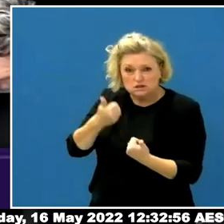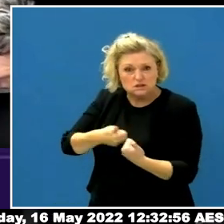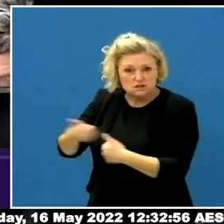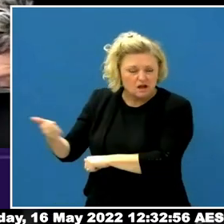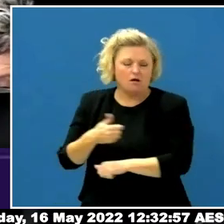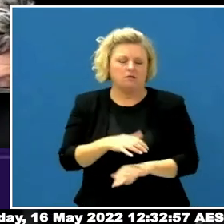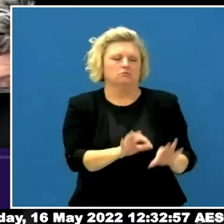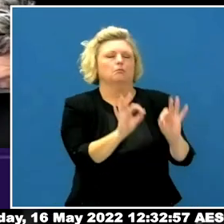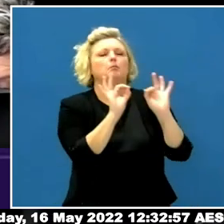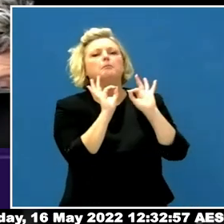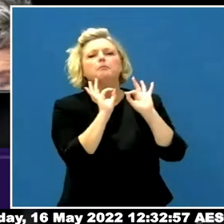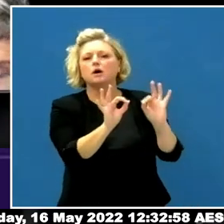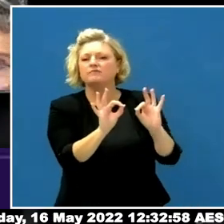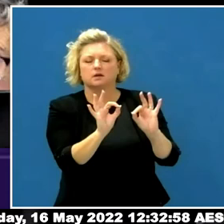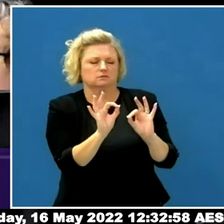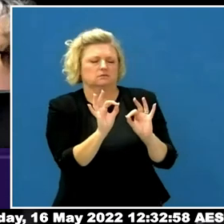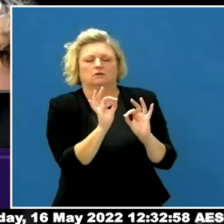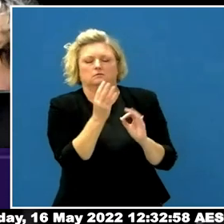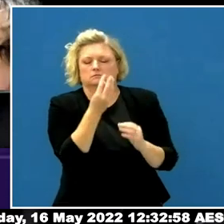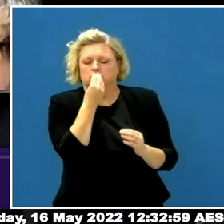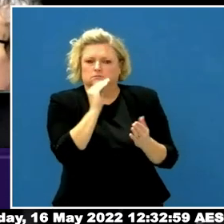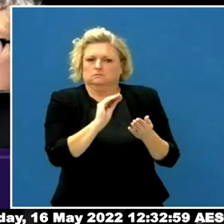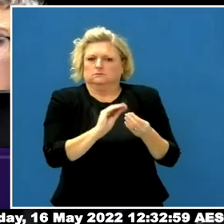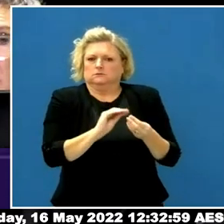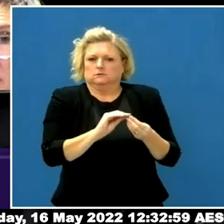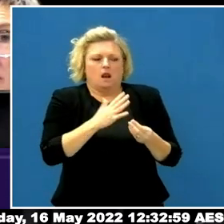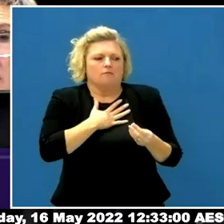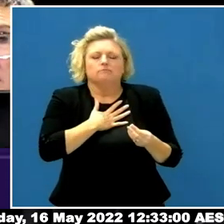So simple. Easy - easy to read.